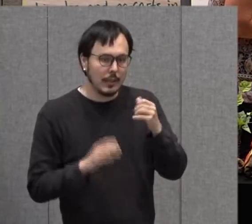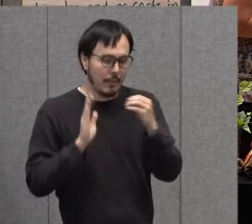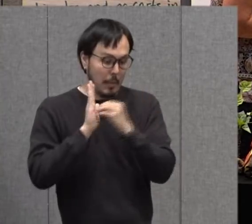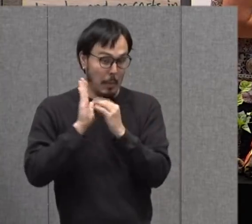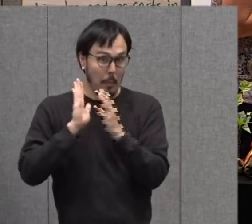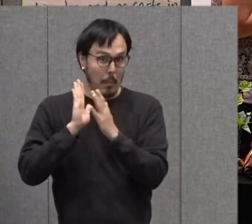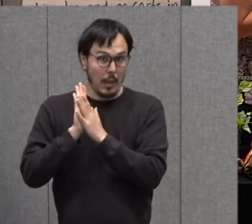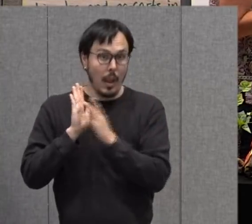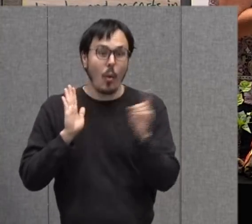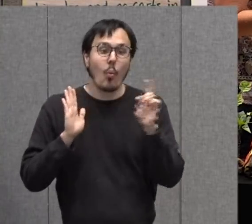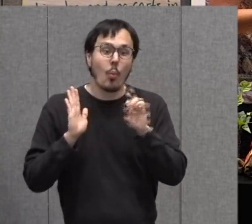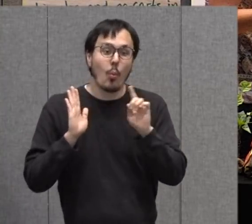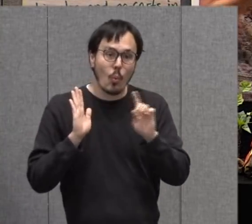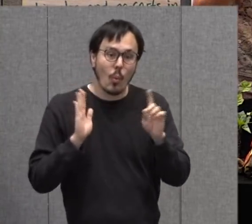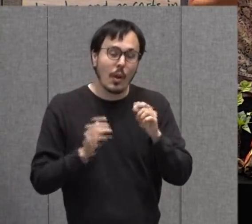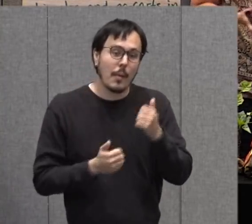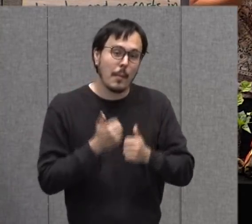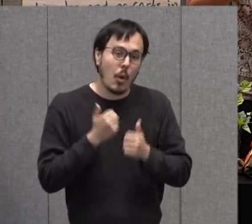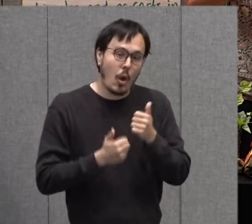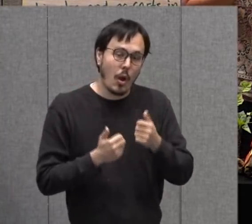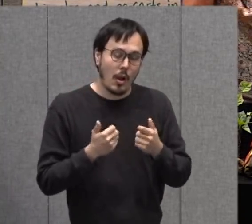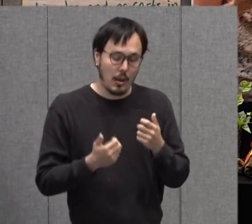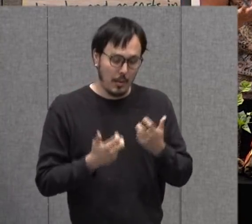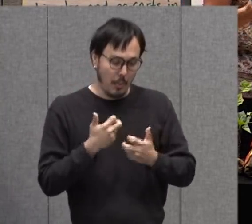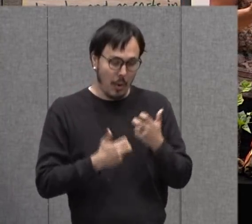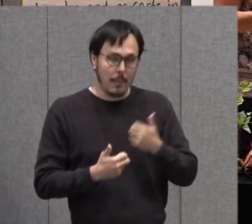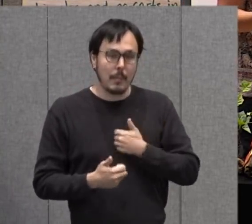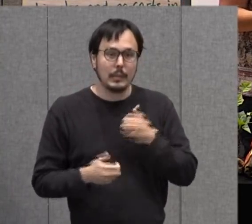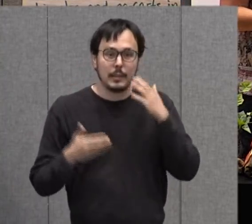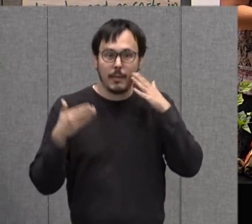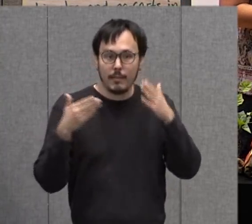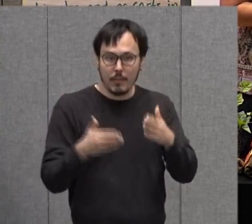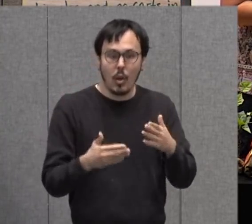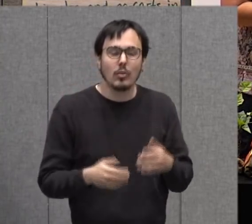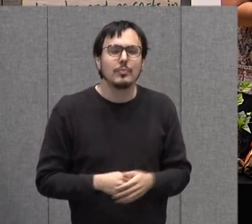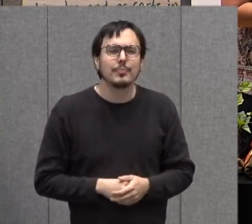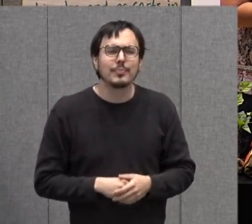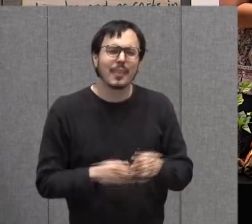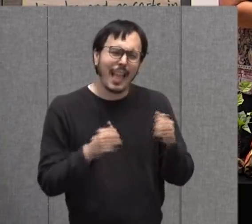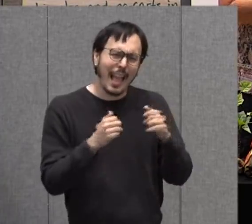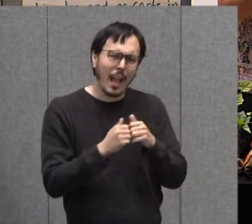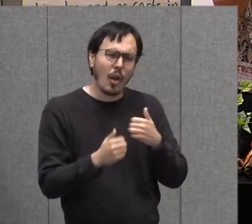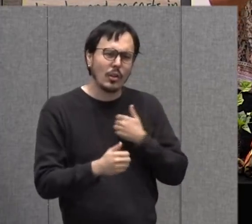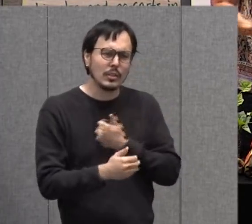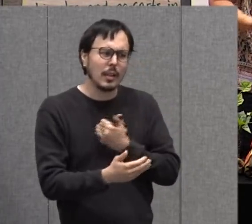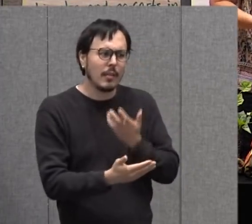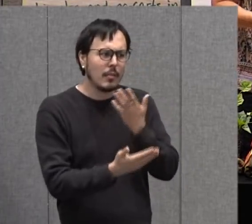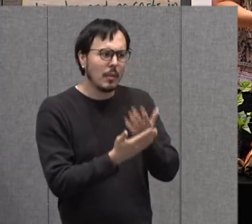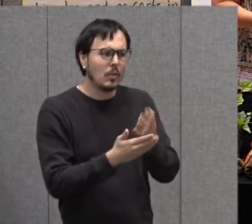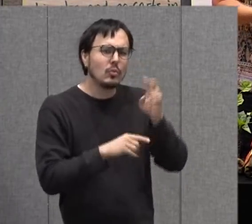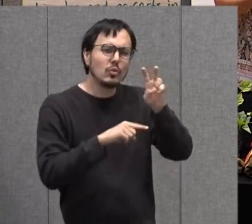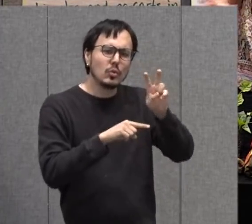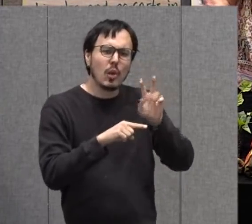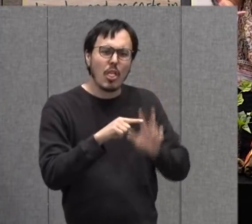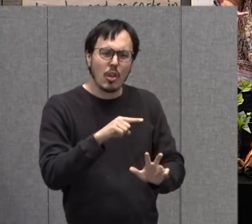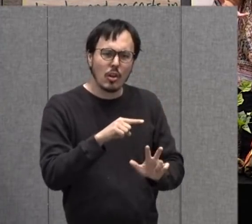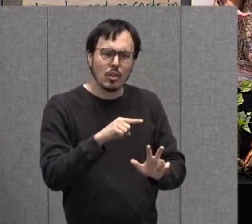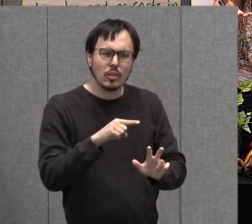So, it says explain how you decided. So, what did we do to get that two thirds and that two fifths on there? What did we do?